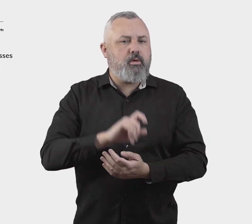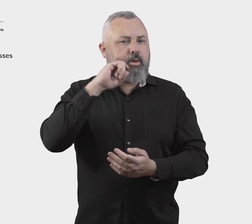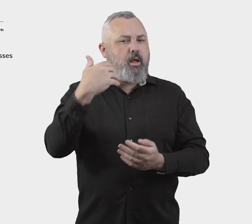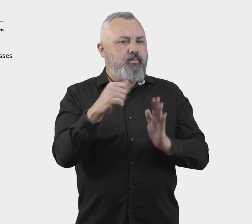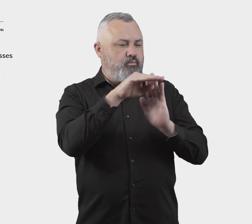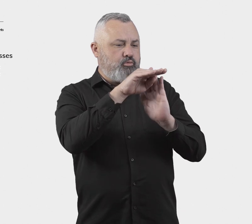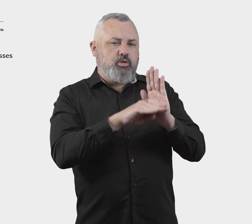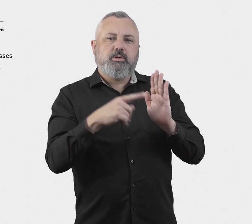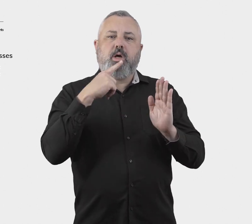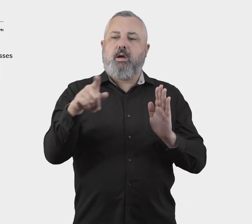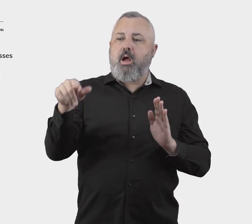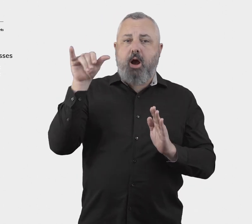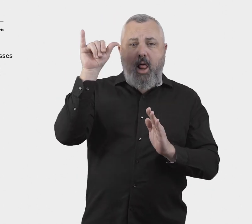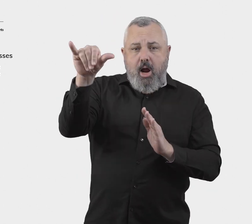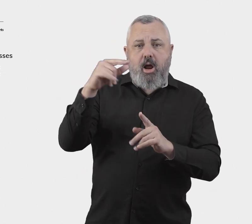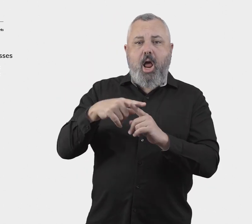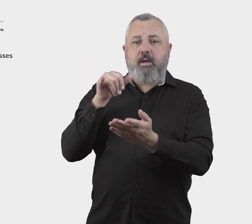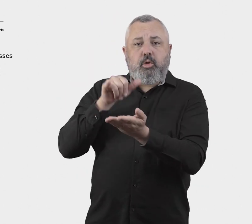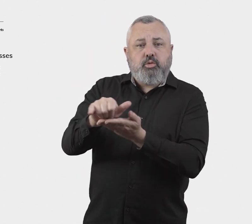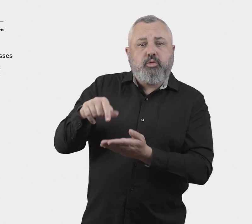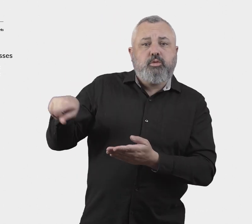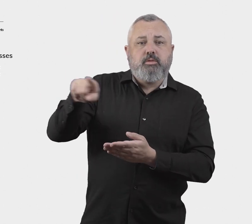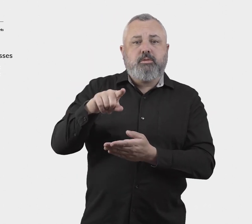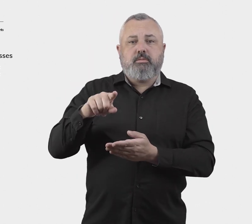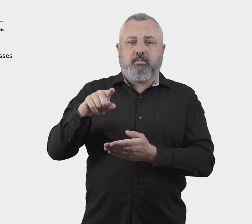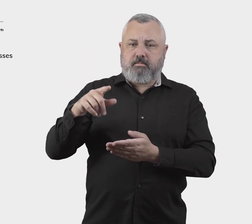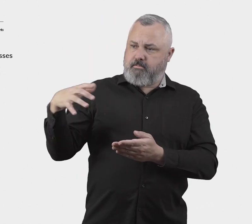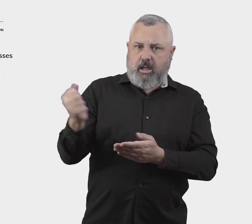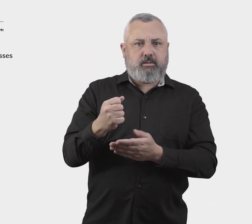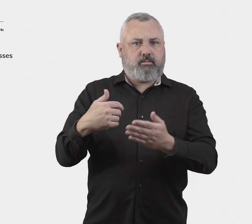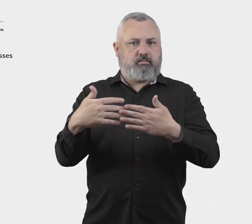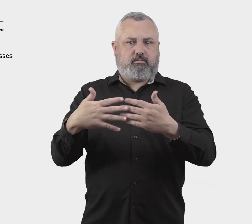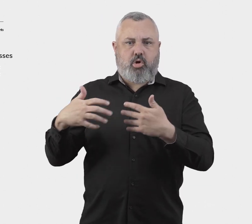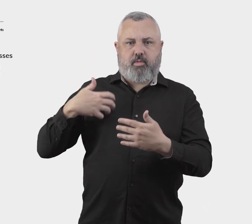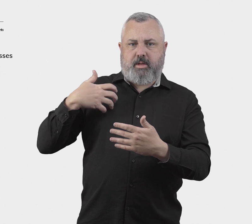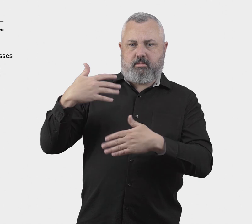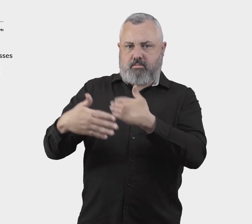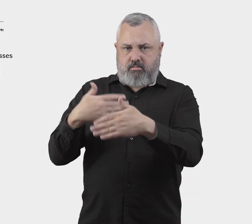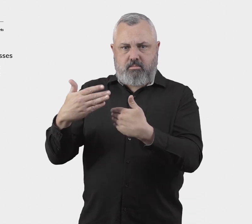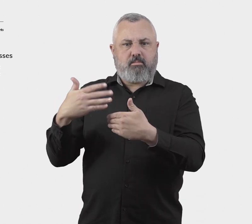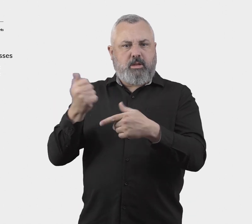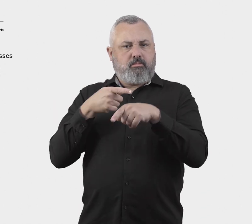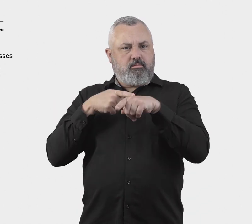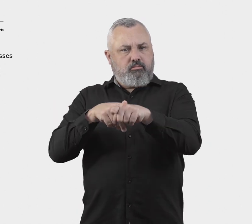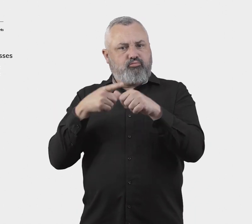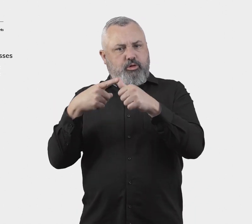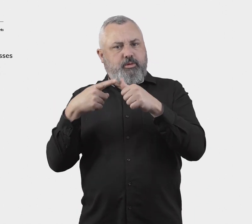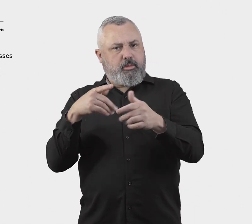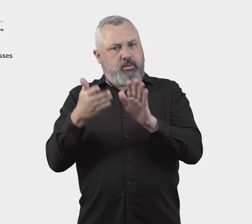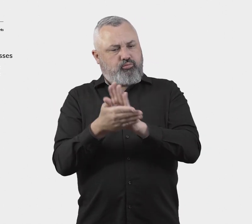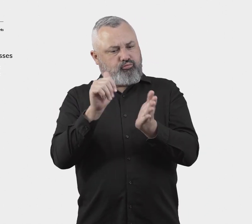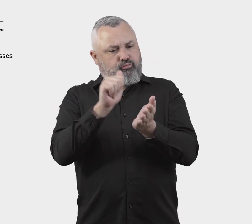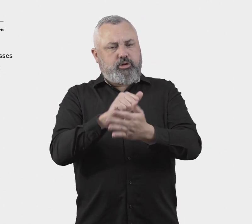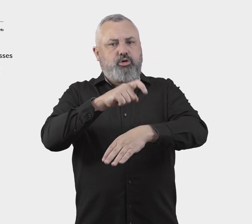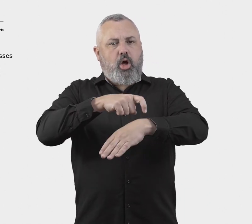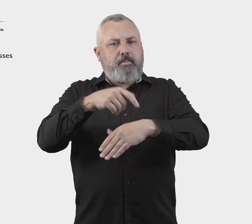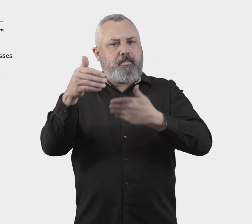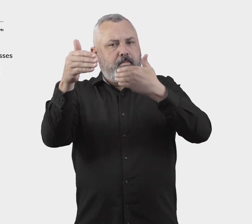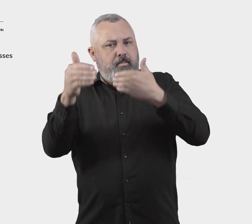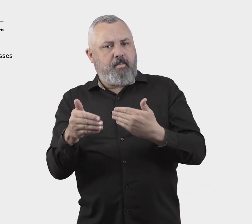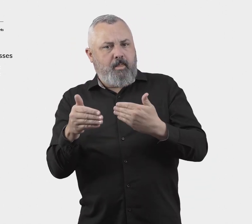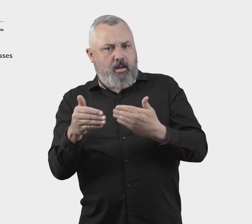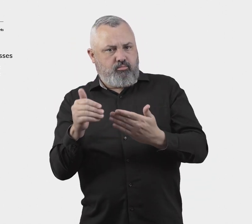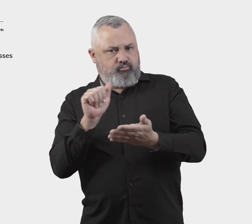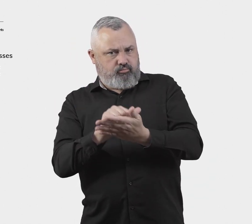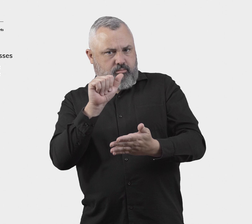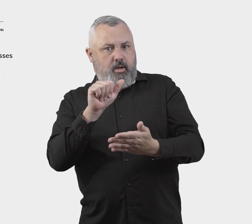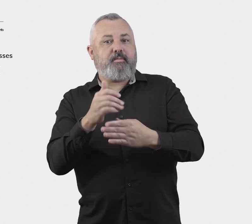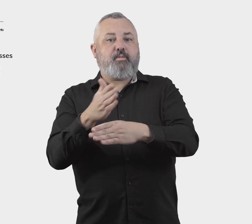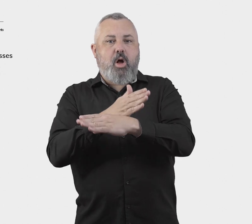It is proposed that members would be given a reasonable time to resolve the complaint, before it is